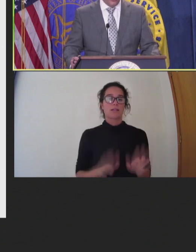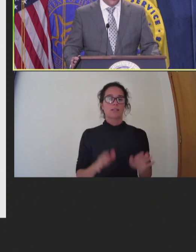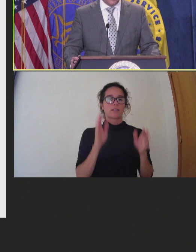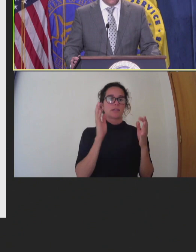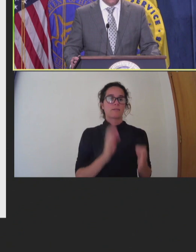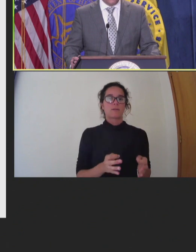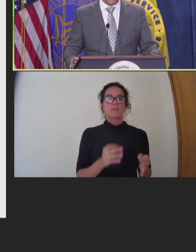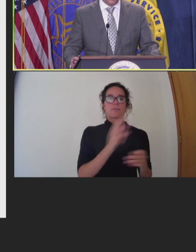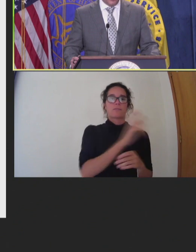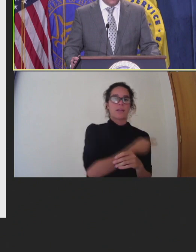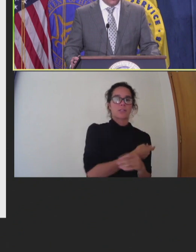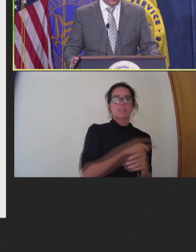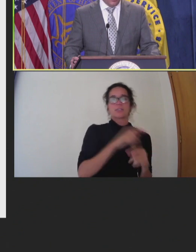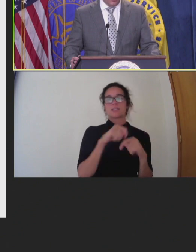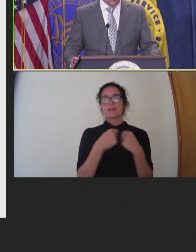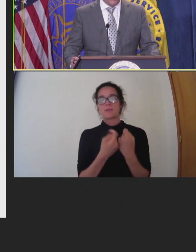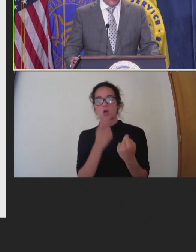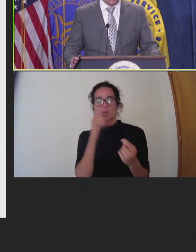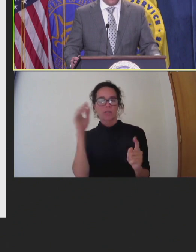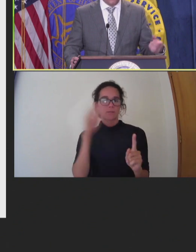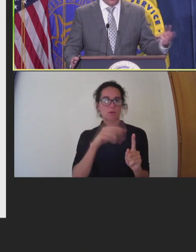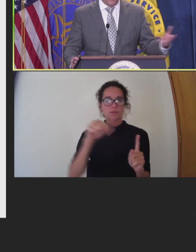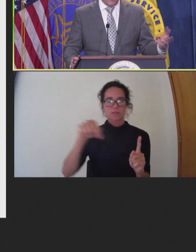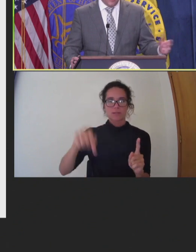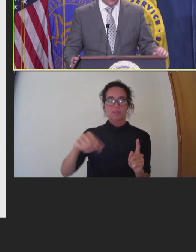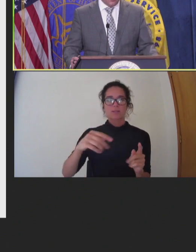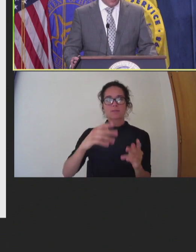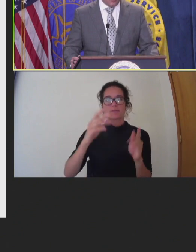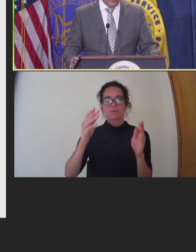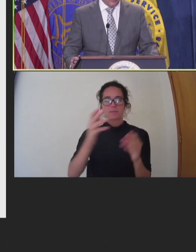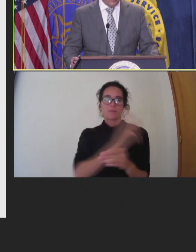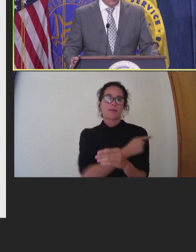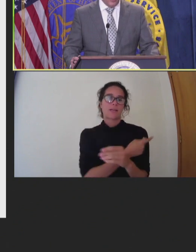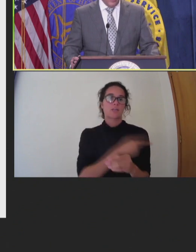to this infected patient or the airspace within that two-hour window.